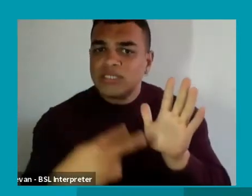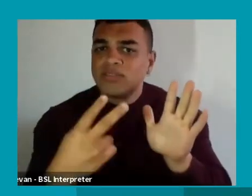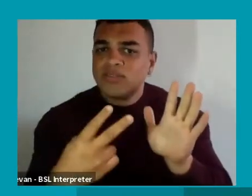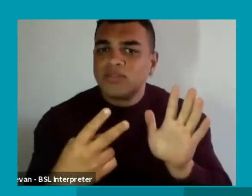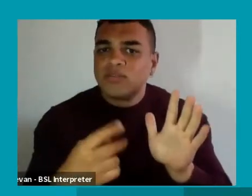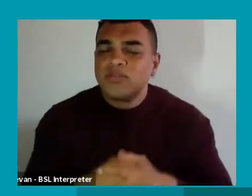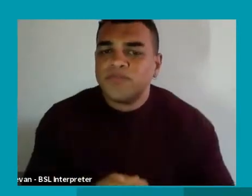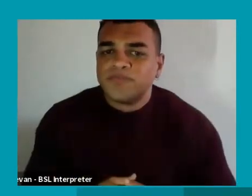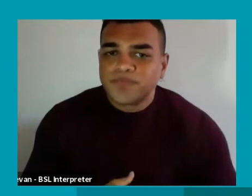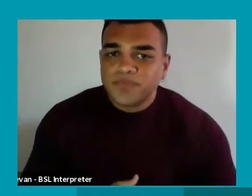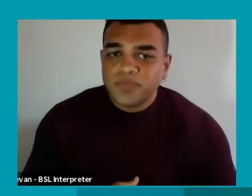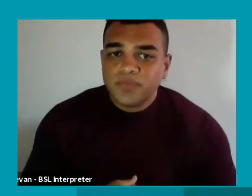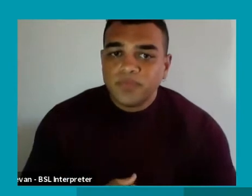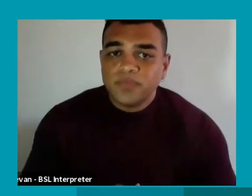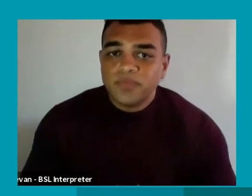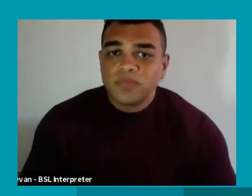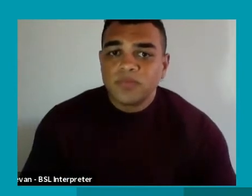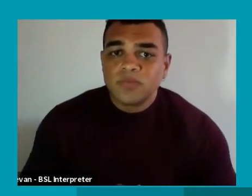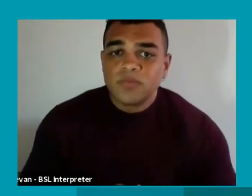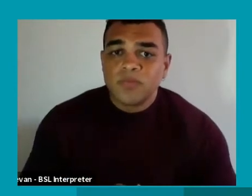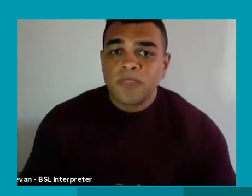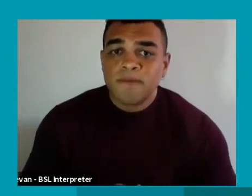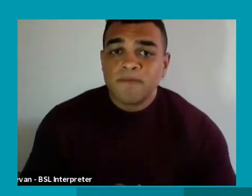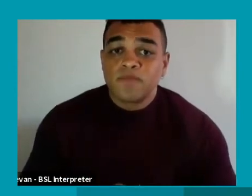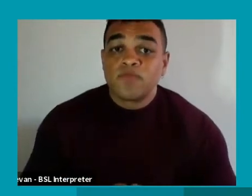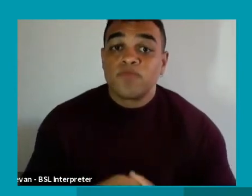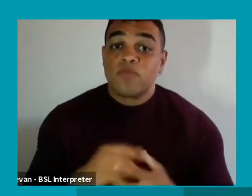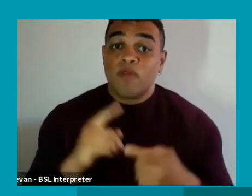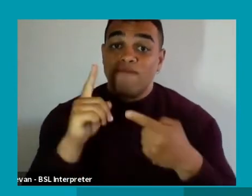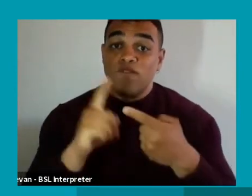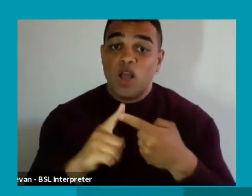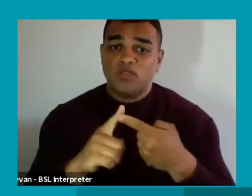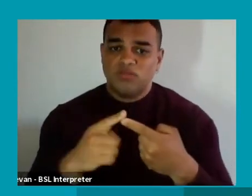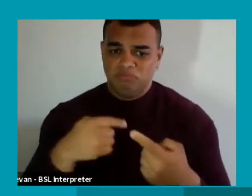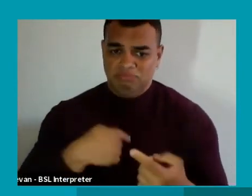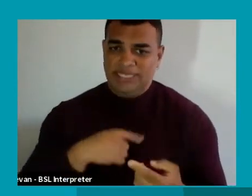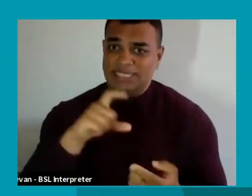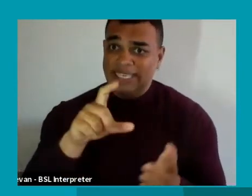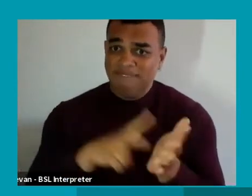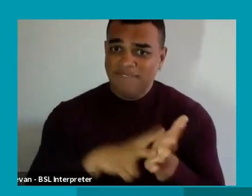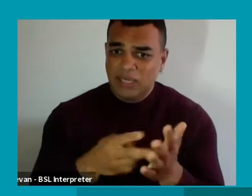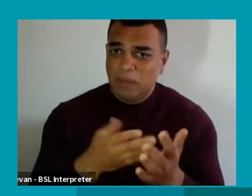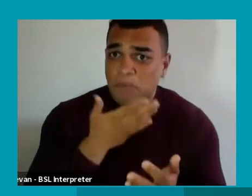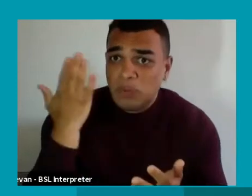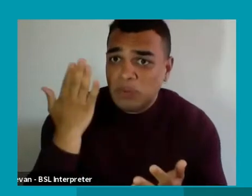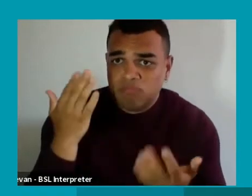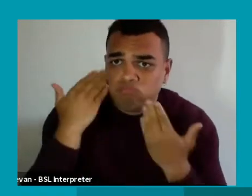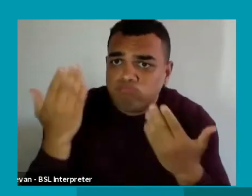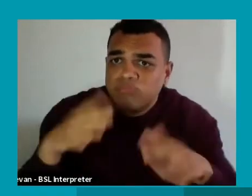against when it comes to your CV? I don't have a CV and don't know where to start. I know there are different